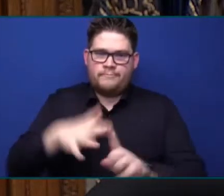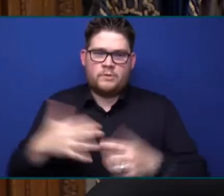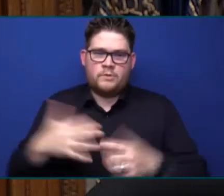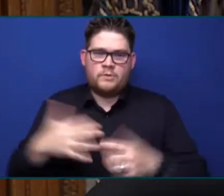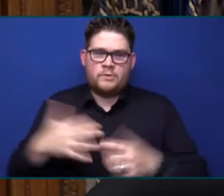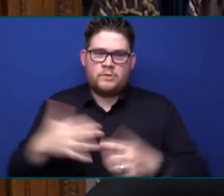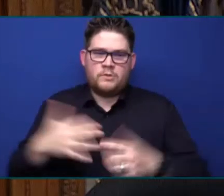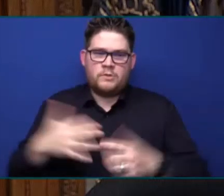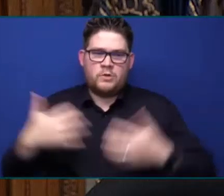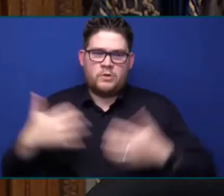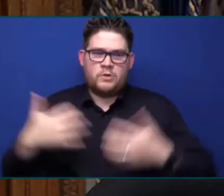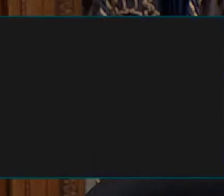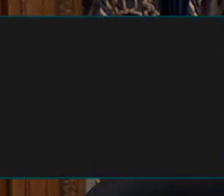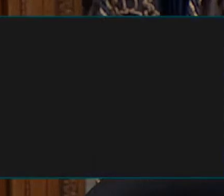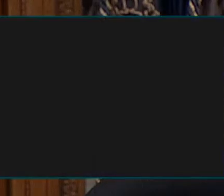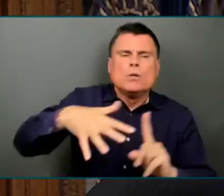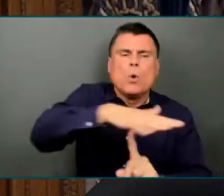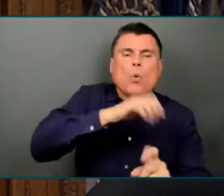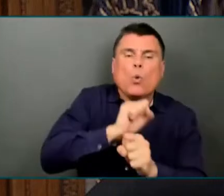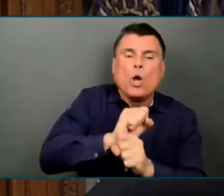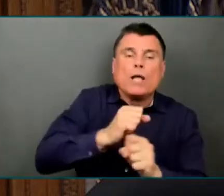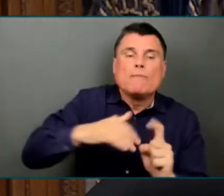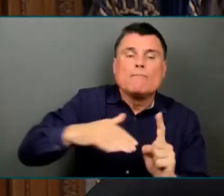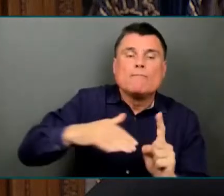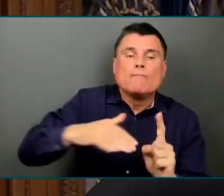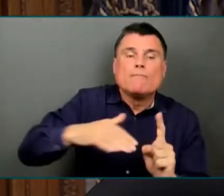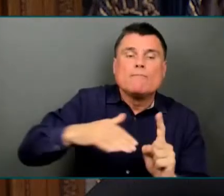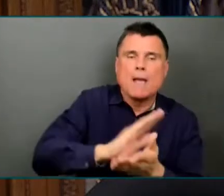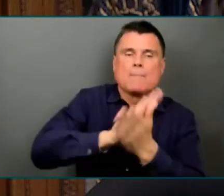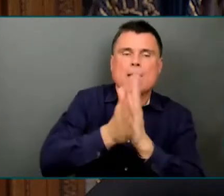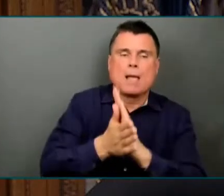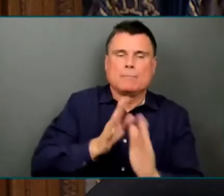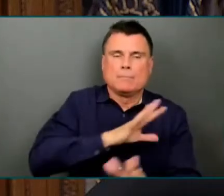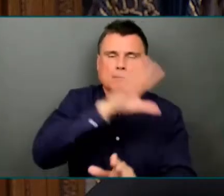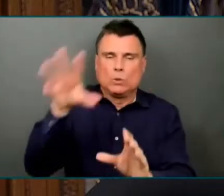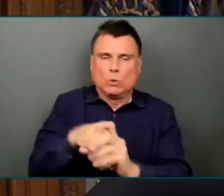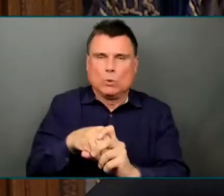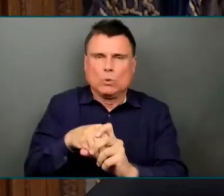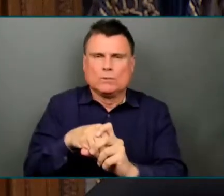During this pandemic, we’ve seen how workplaces have been able to adapt to keep people safe.